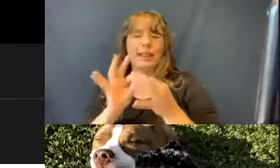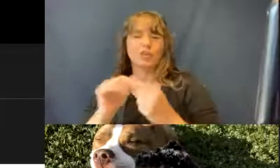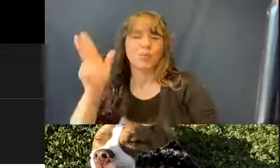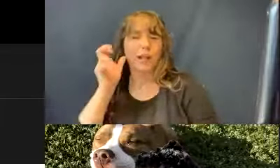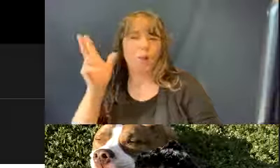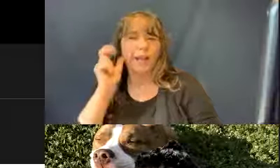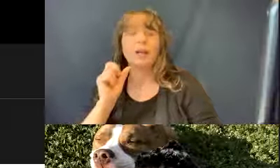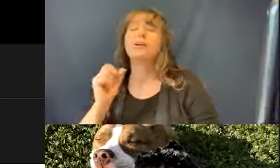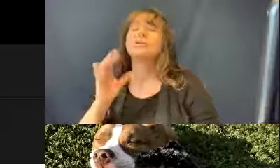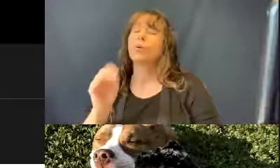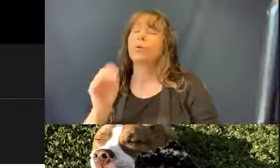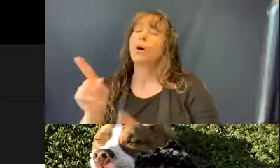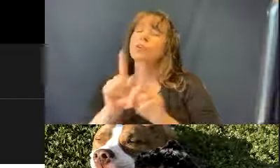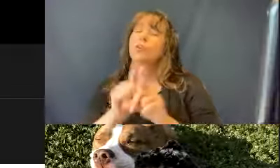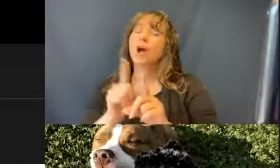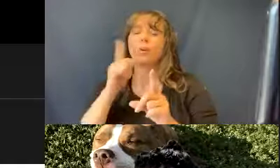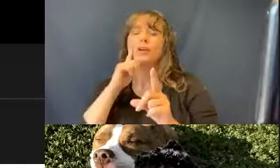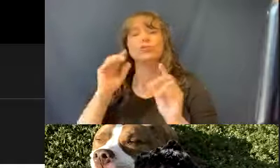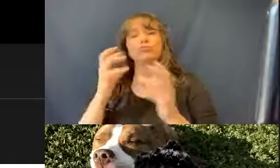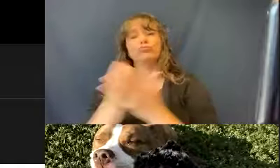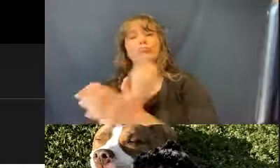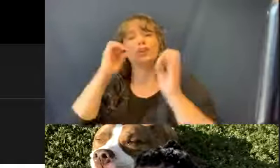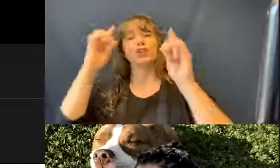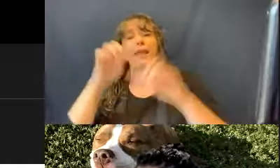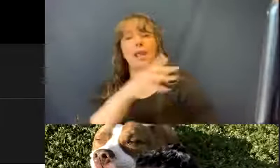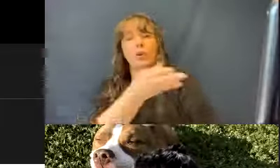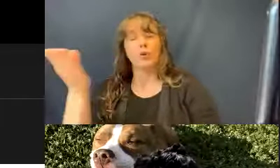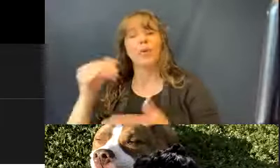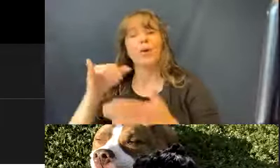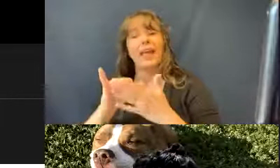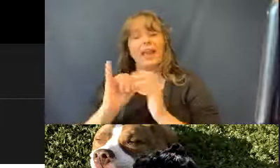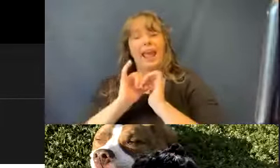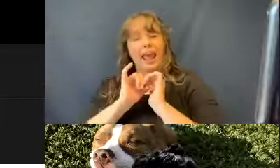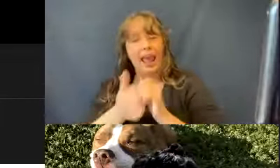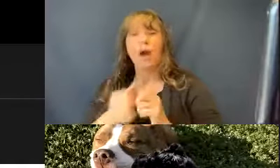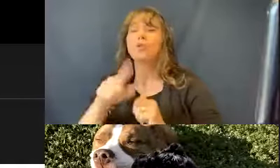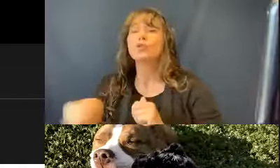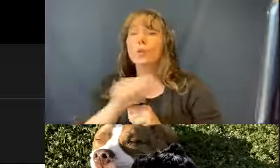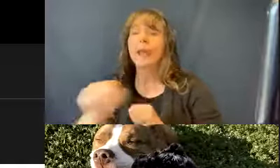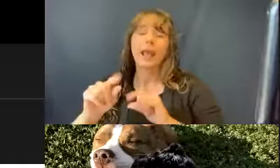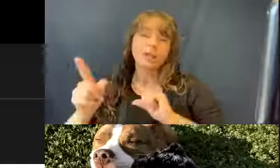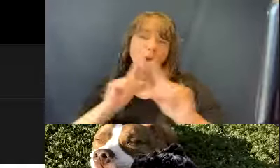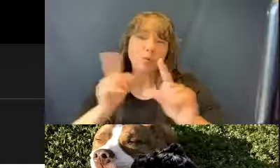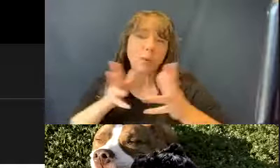So I also want to educate you that how you could communicate, make sure that the patient's